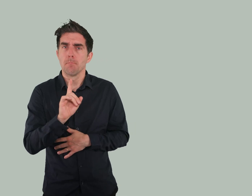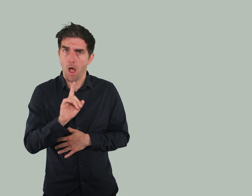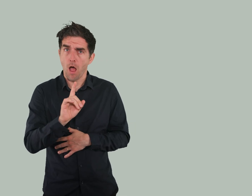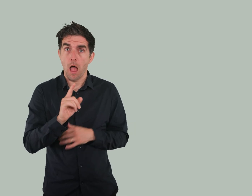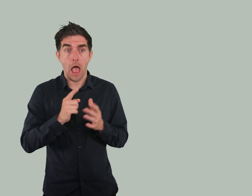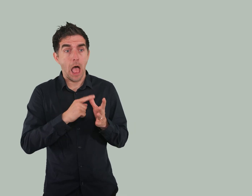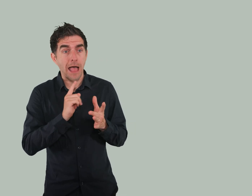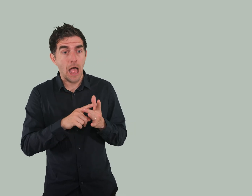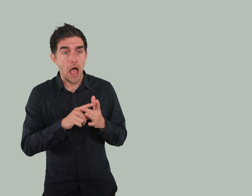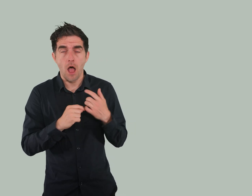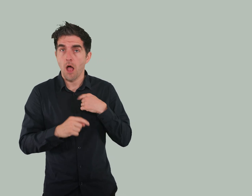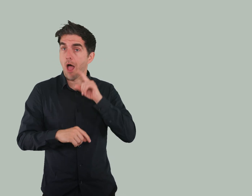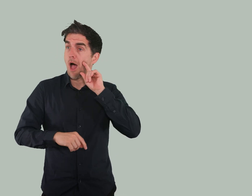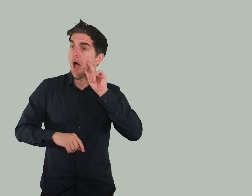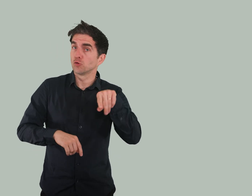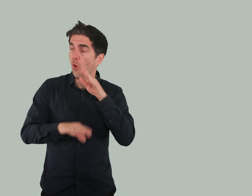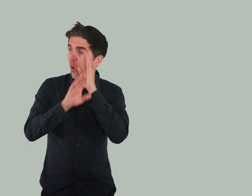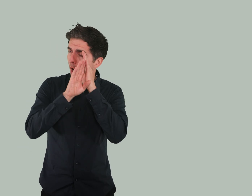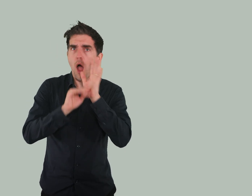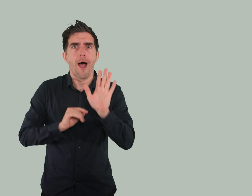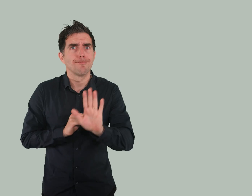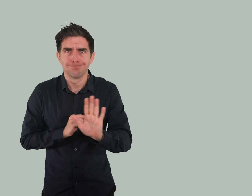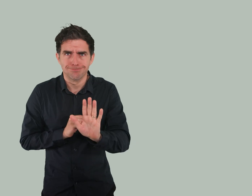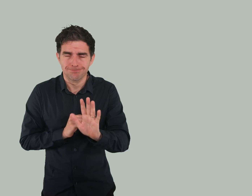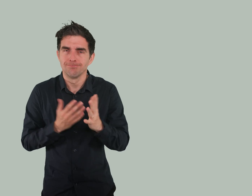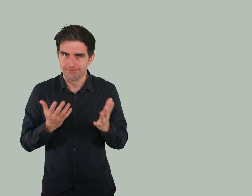But it would be equally mistaken to ignore it.